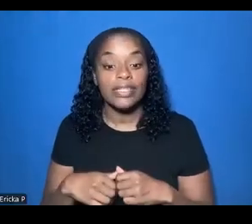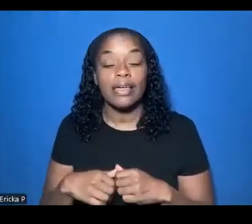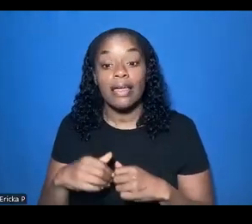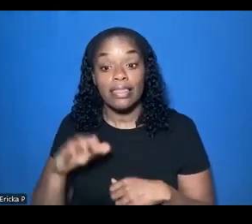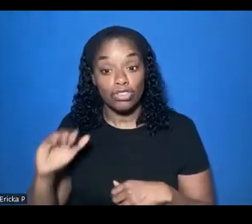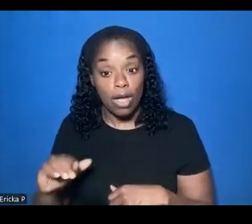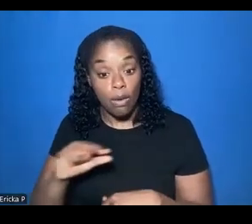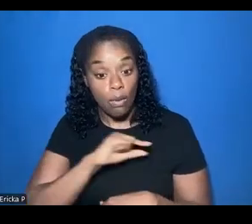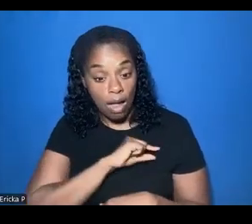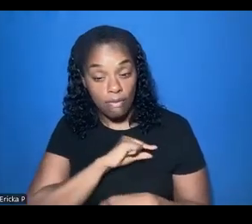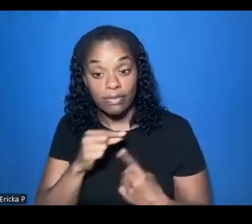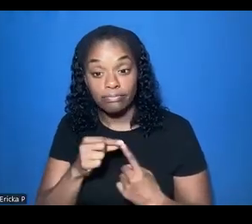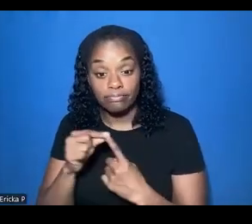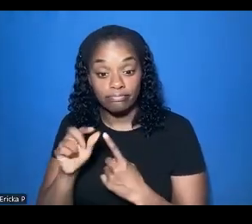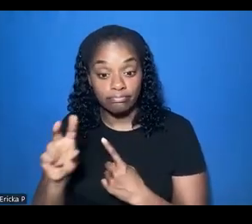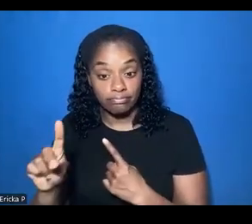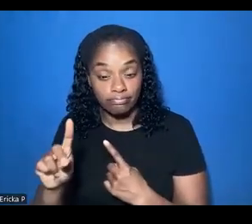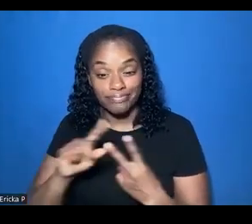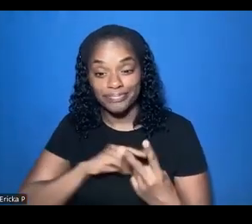An IEP meeting is developed.